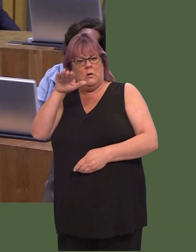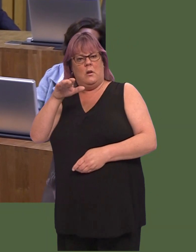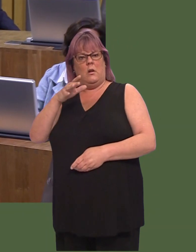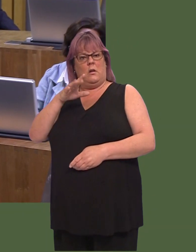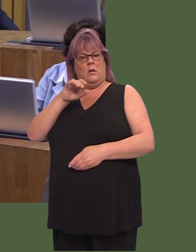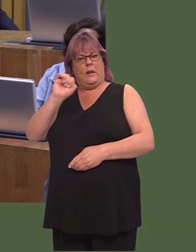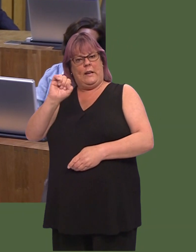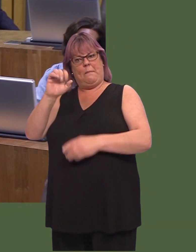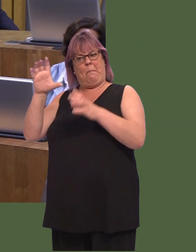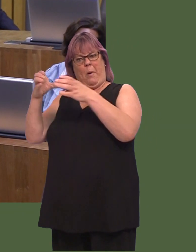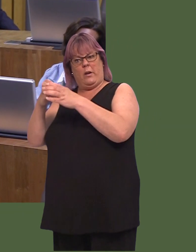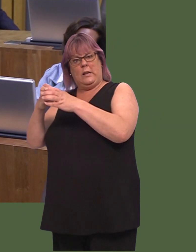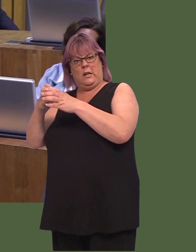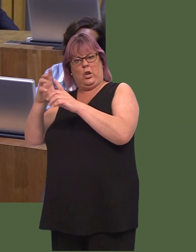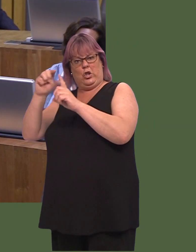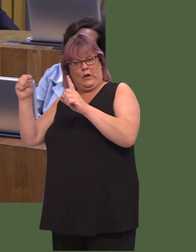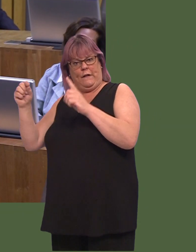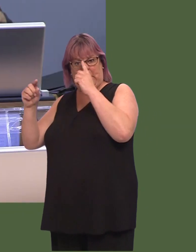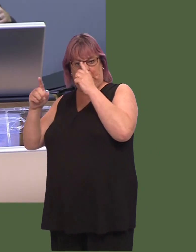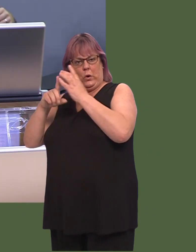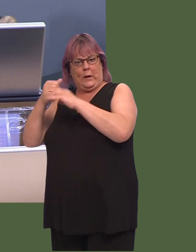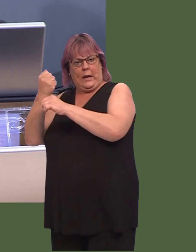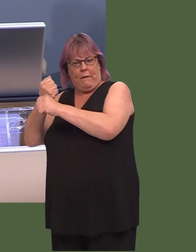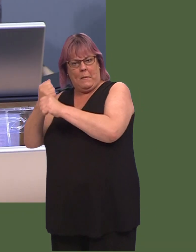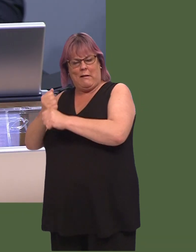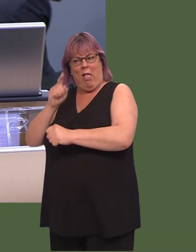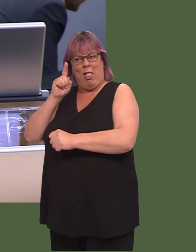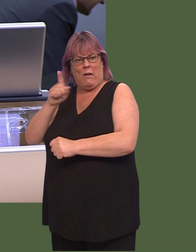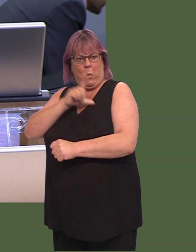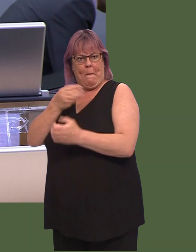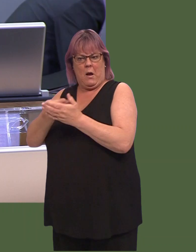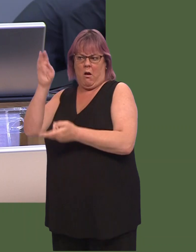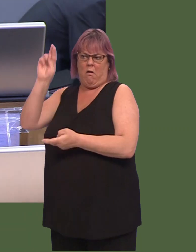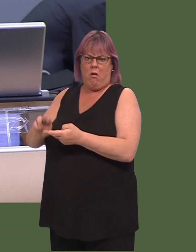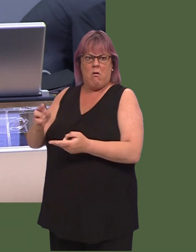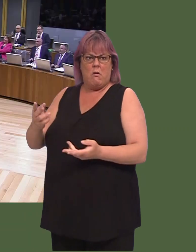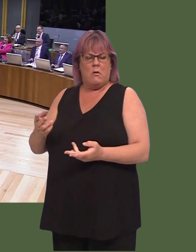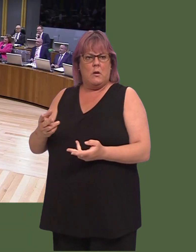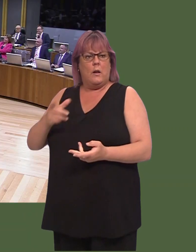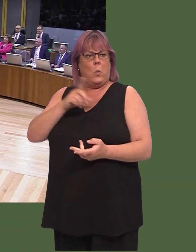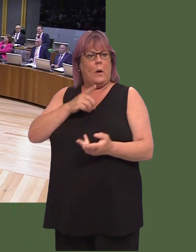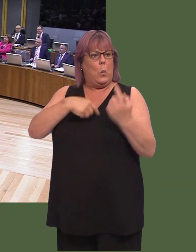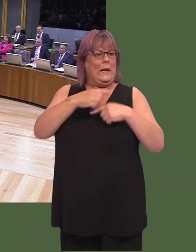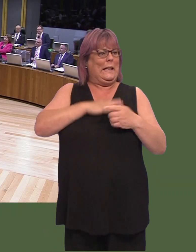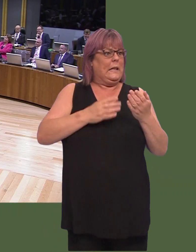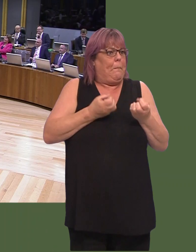has imposed on the people of Britain. It is because of austerity that we find ourselves in the position where we would want to spend